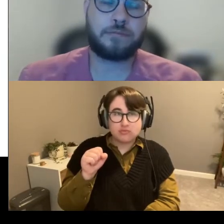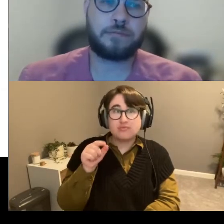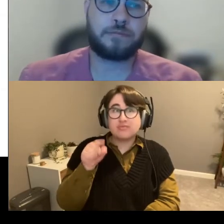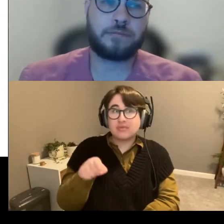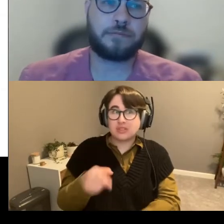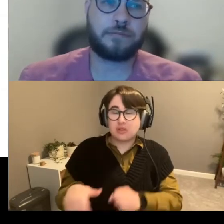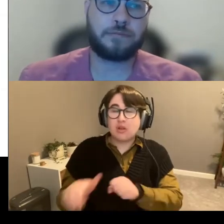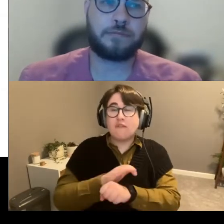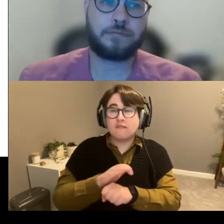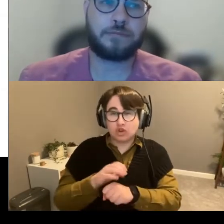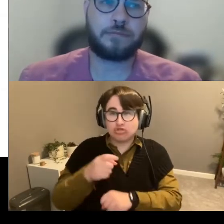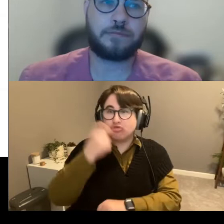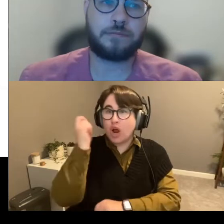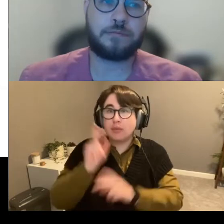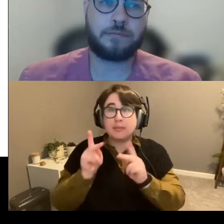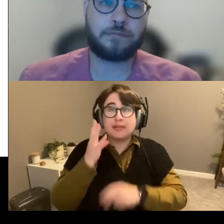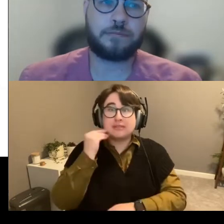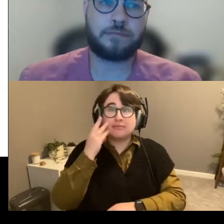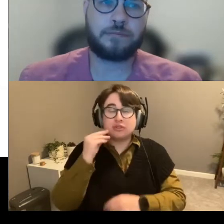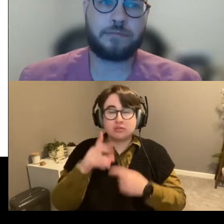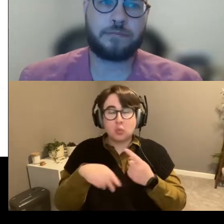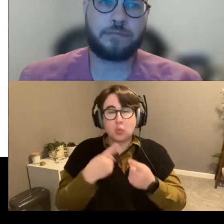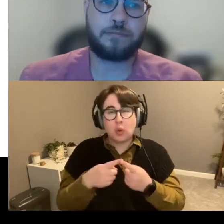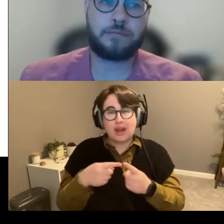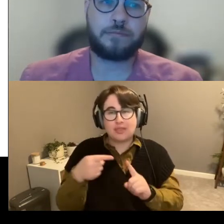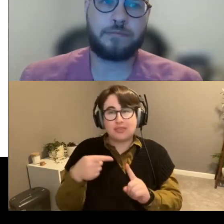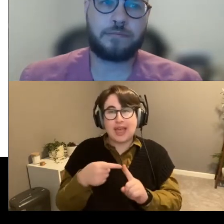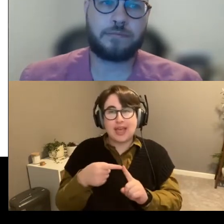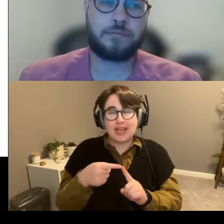that people experience when they're younger,